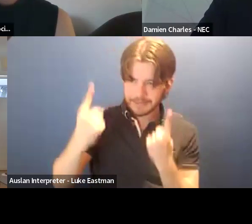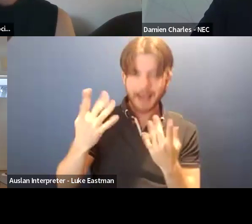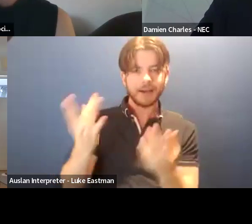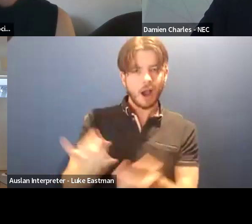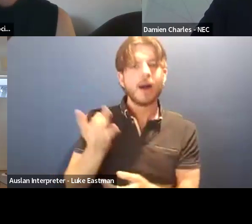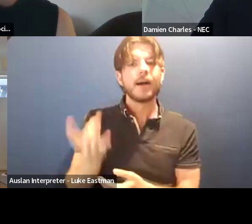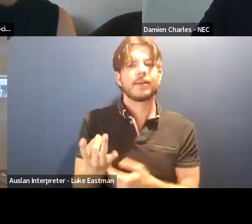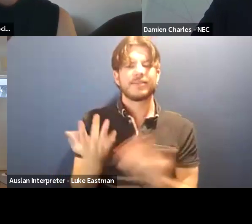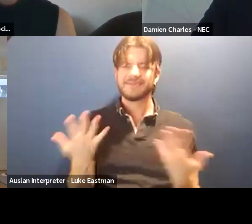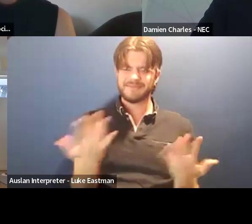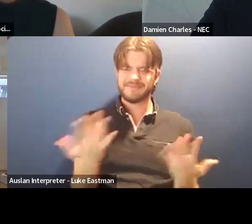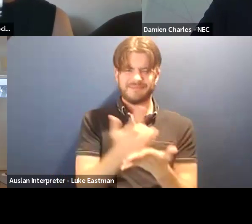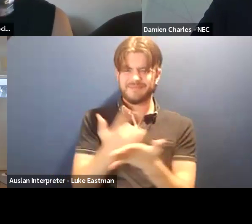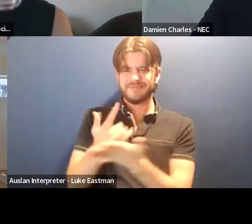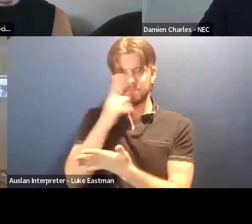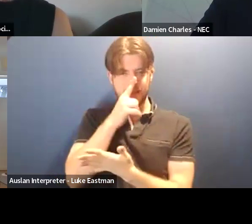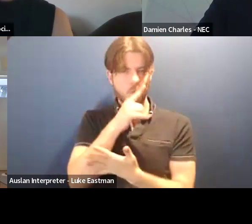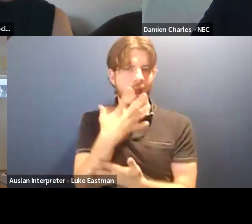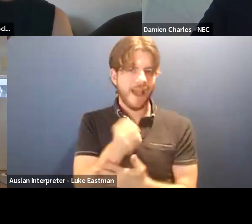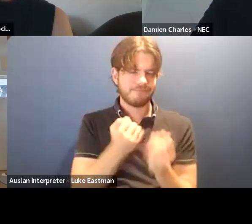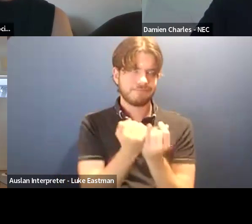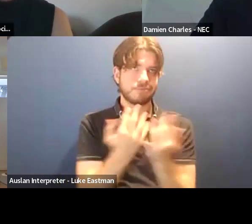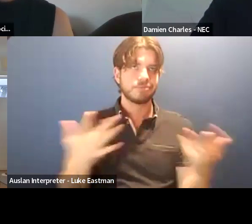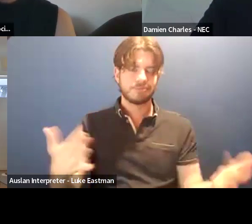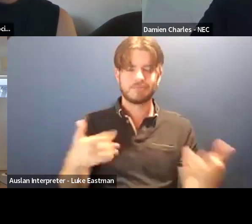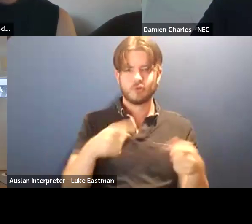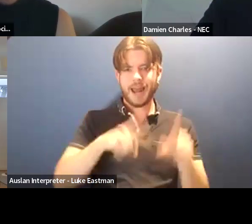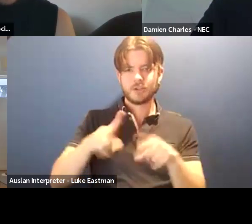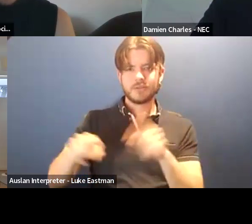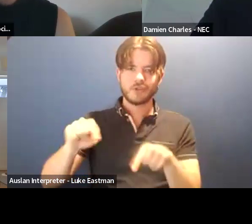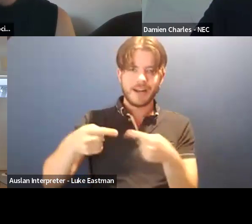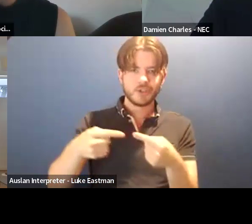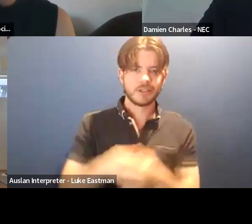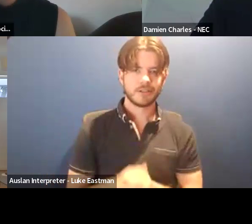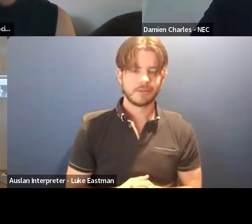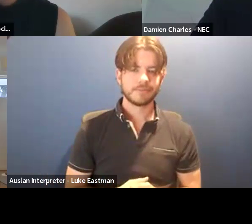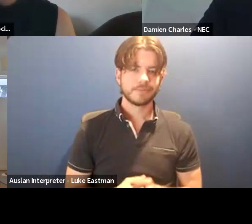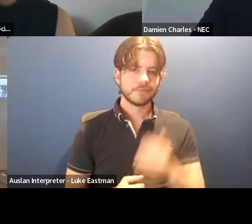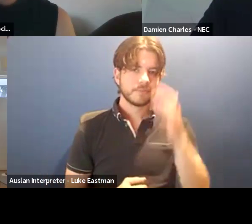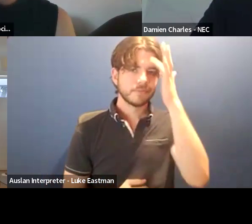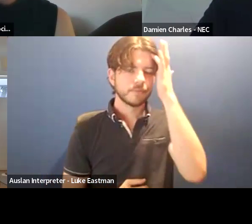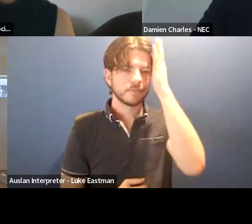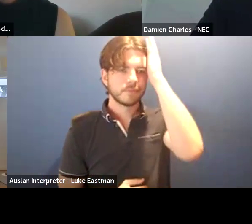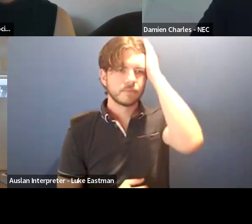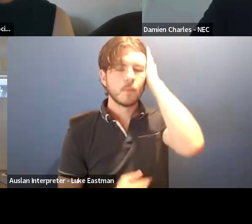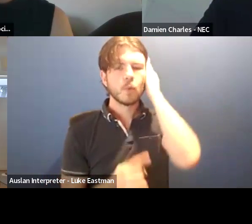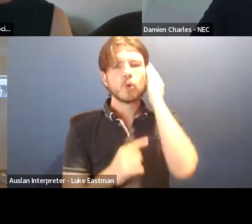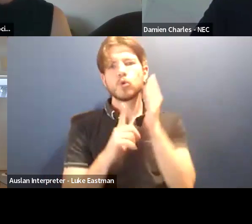people face many challenges that's right yeah especially in that kind of